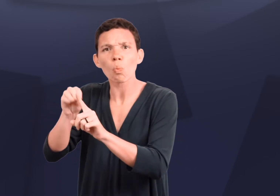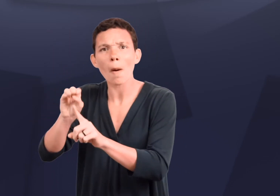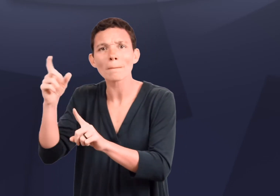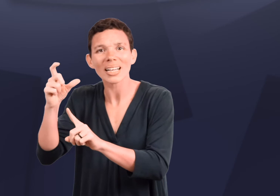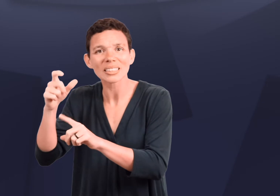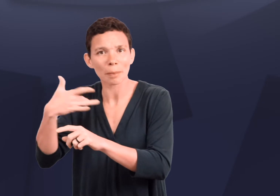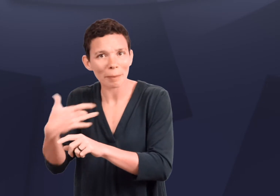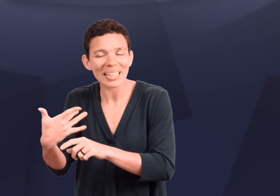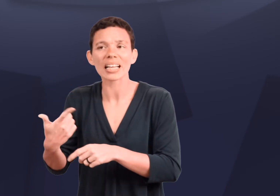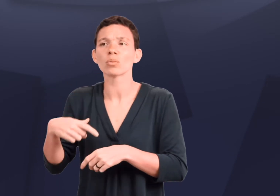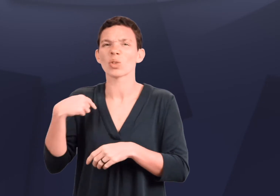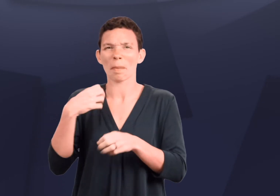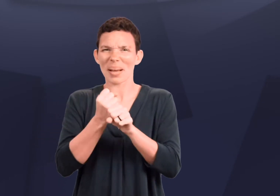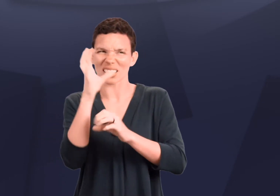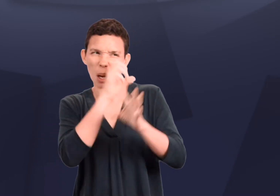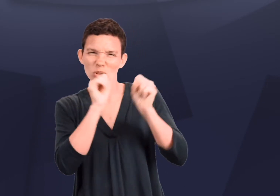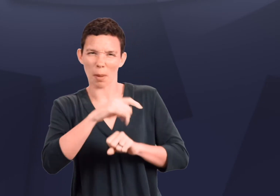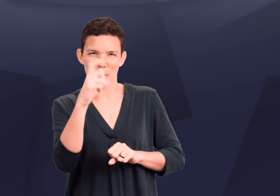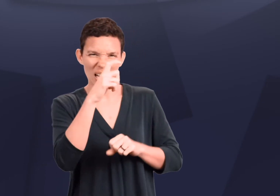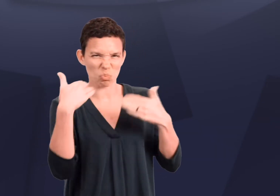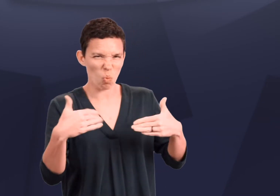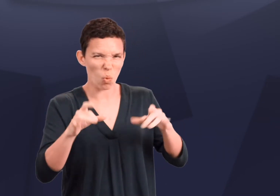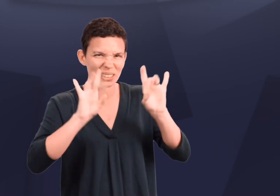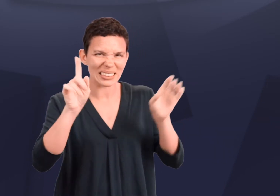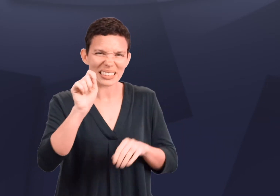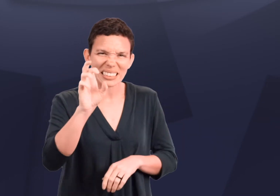Americans made assumptions that all Muslims were terrorists.